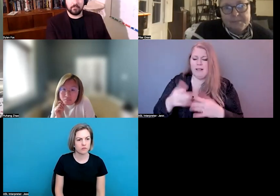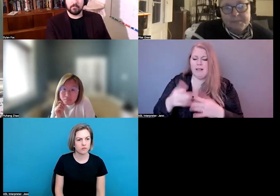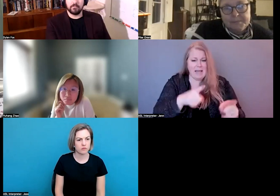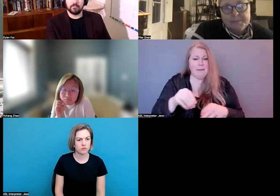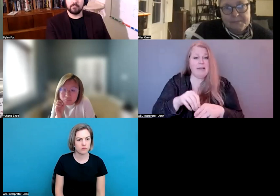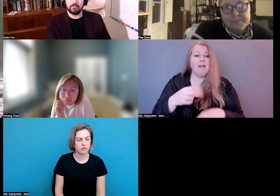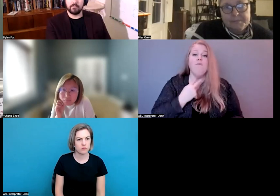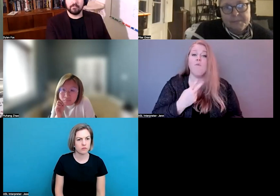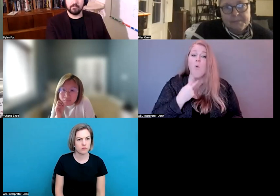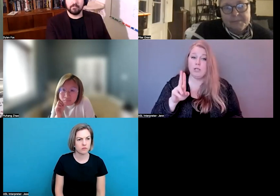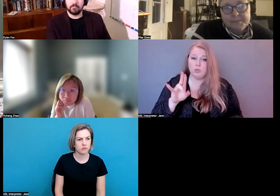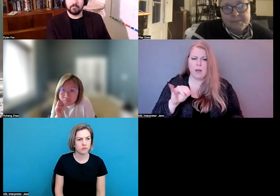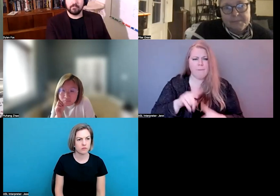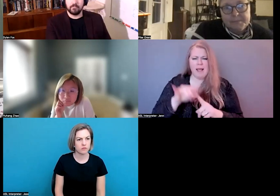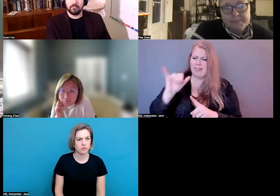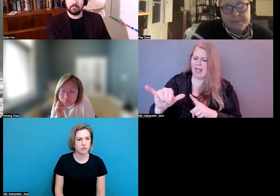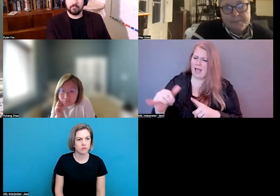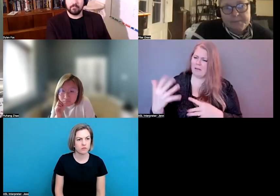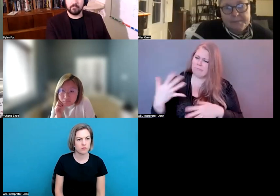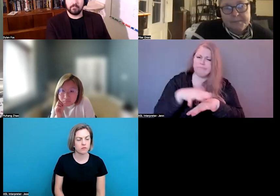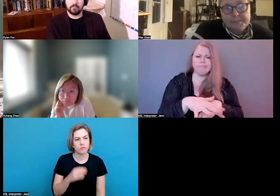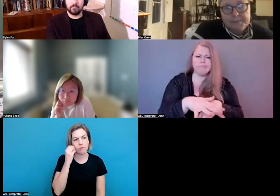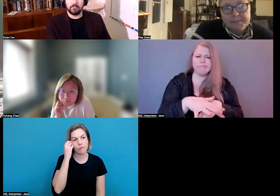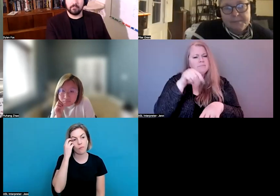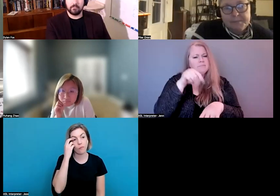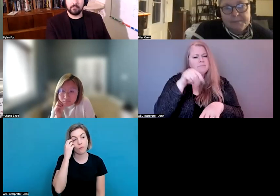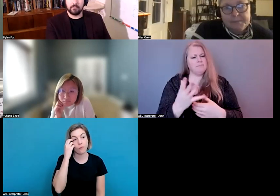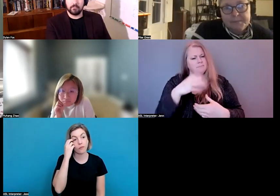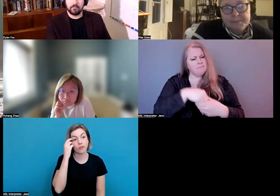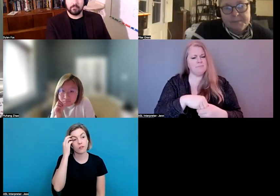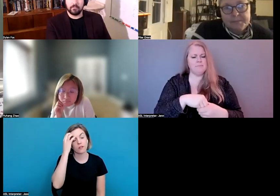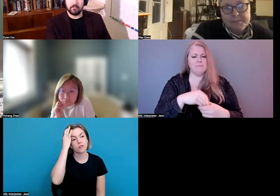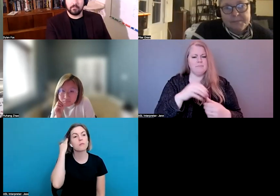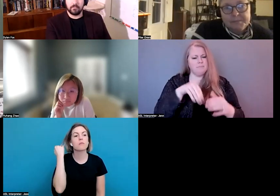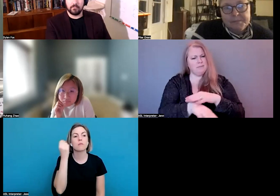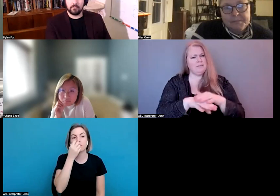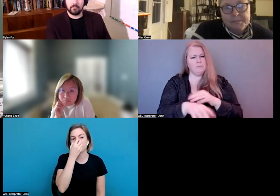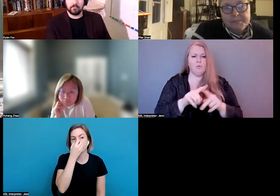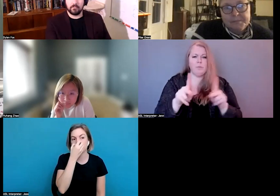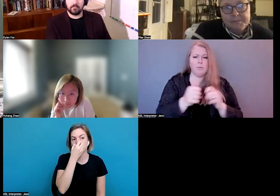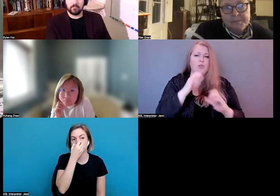But how could that infuse the immersive space to make it more accessible for people with those communication differences?